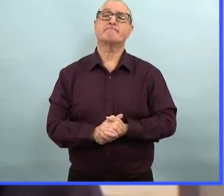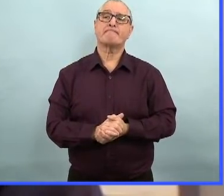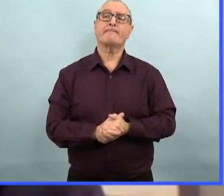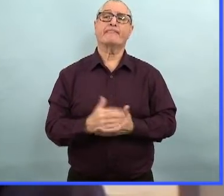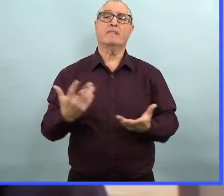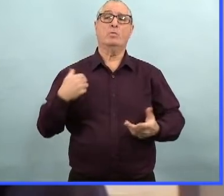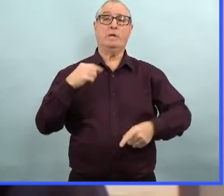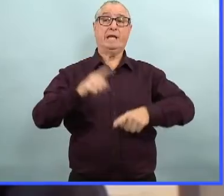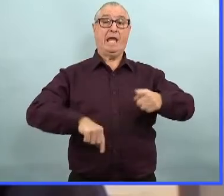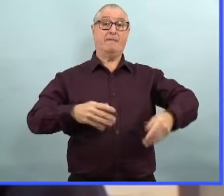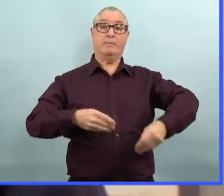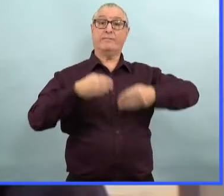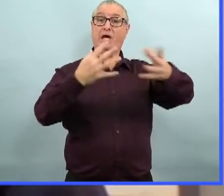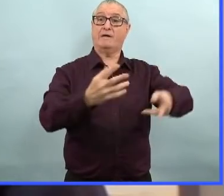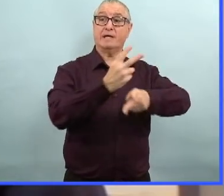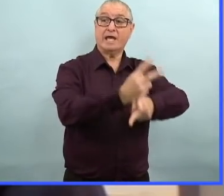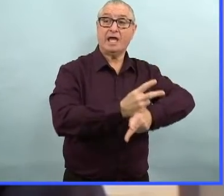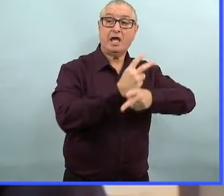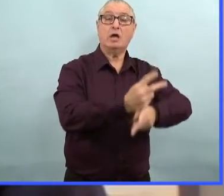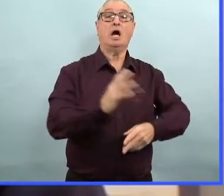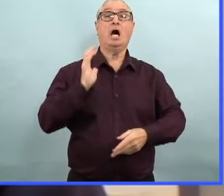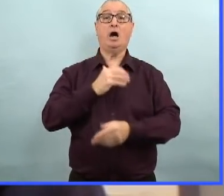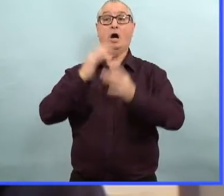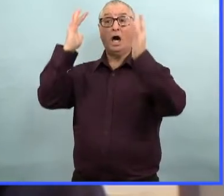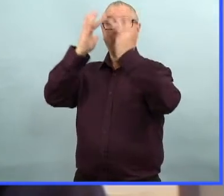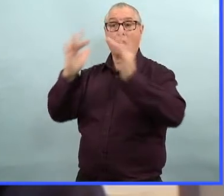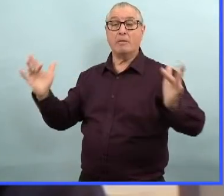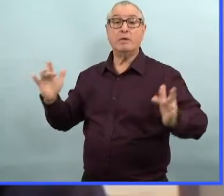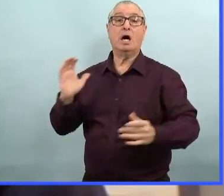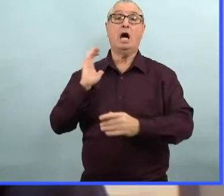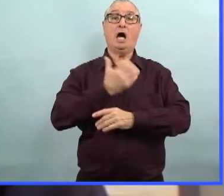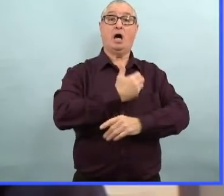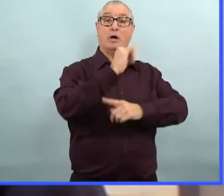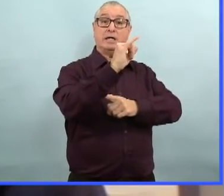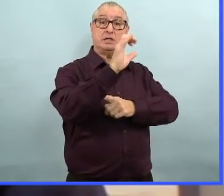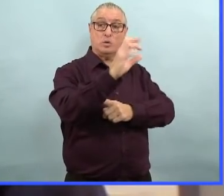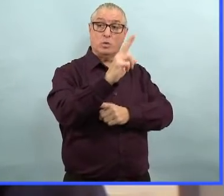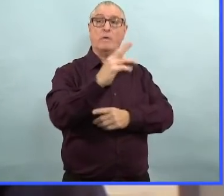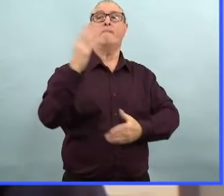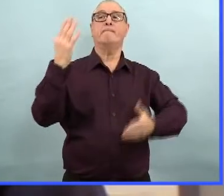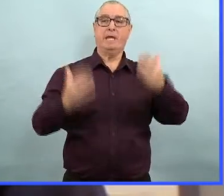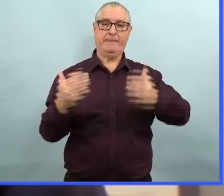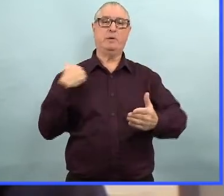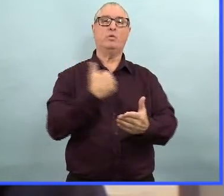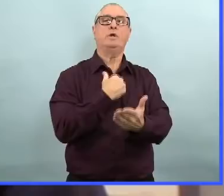then then we need to look at at these things we'll certainly do so in the in the least amount of risk